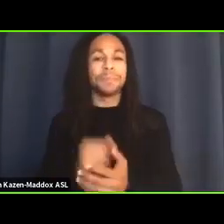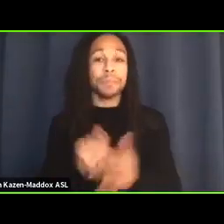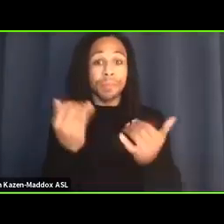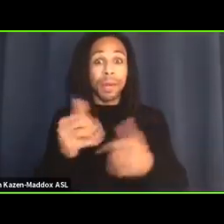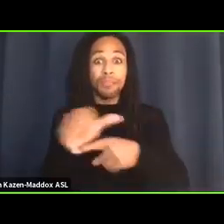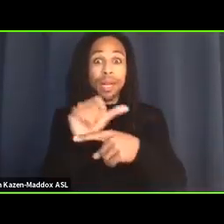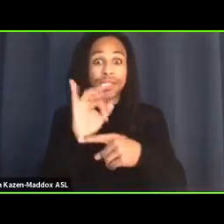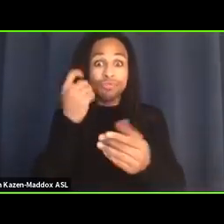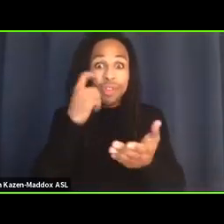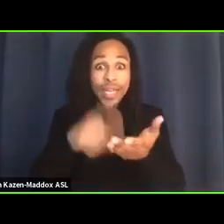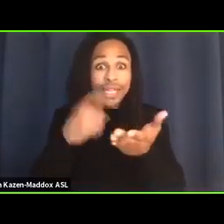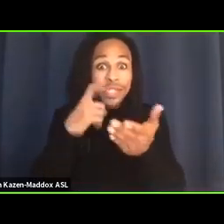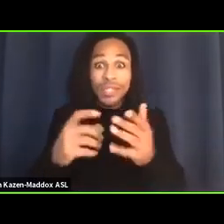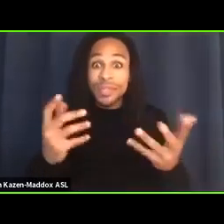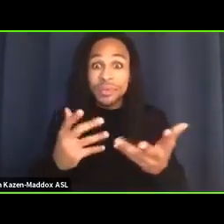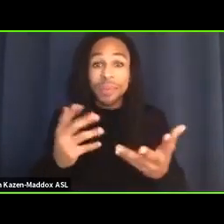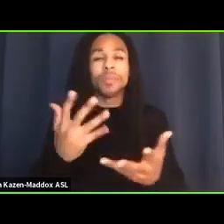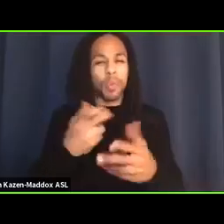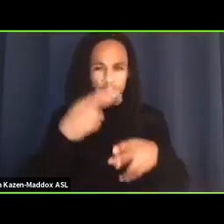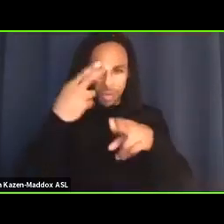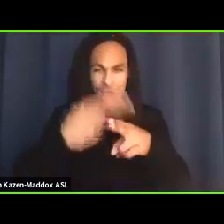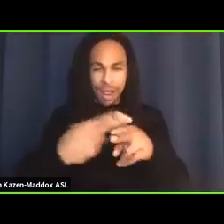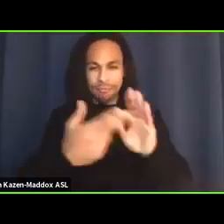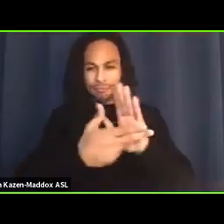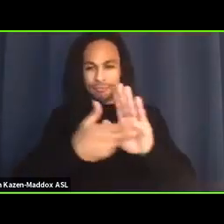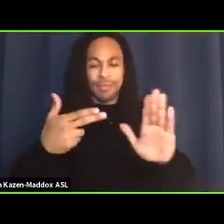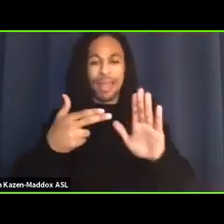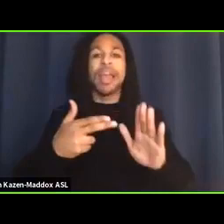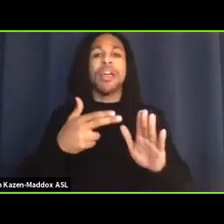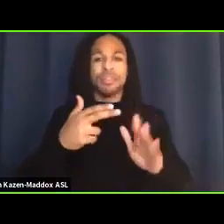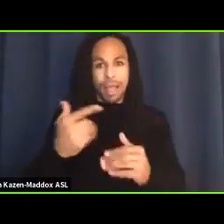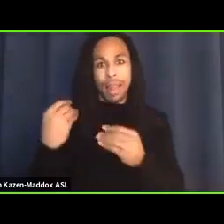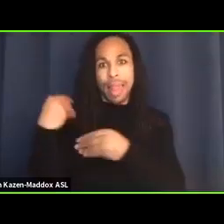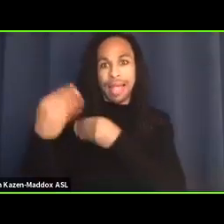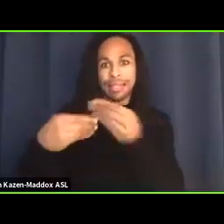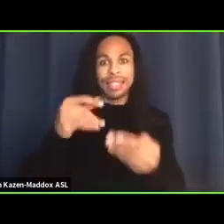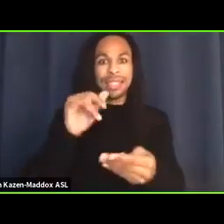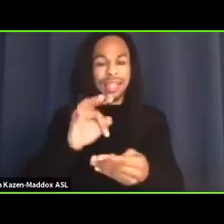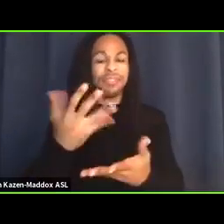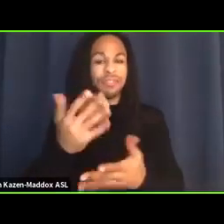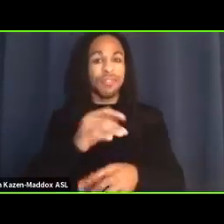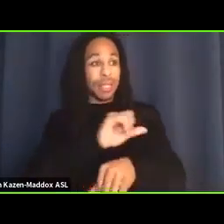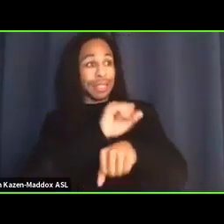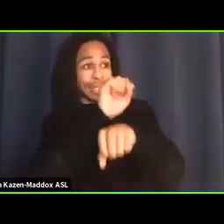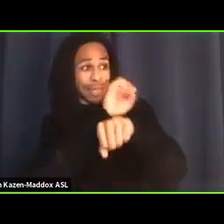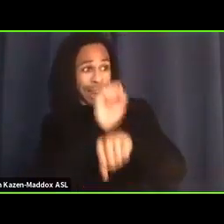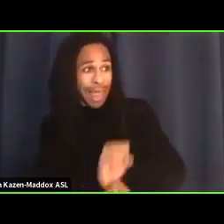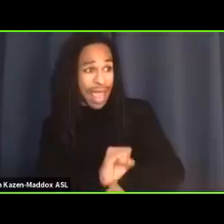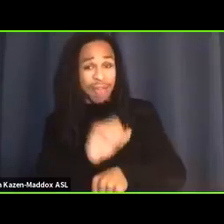to recognize and reflect on the sense of displacement, and forced migration, as well as